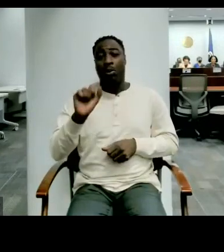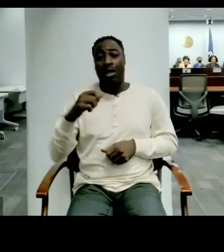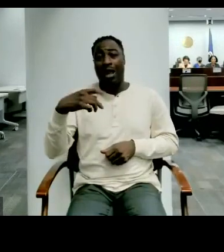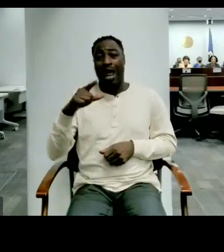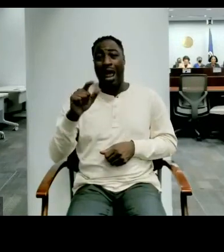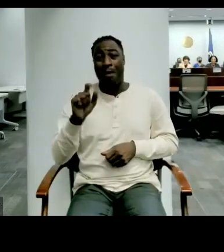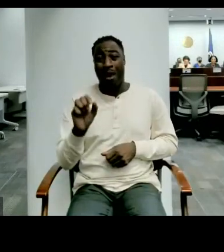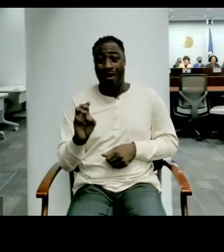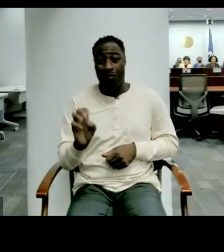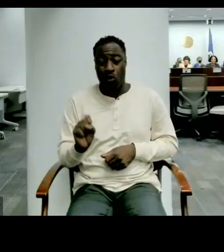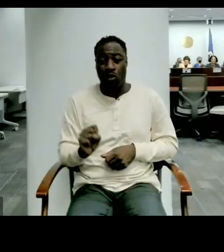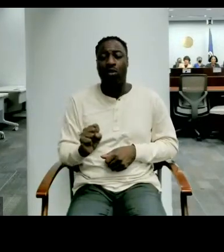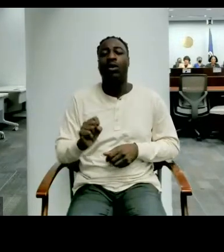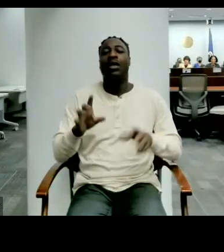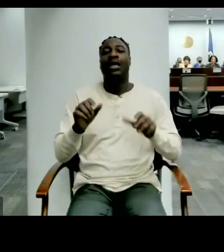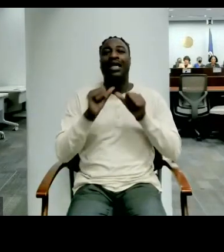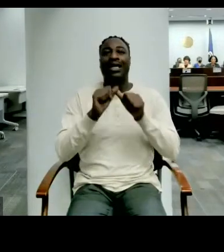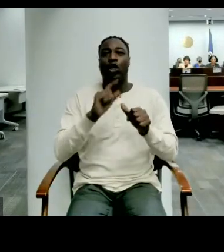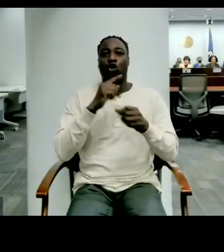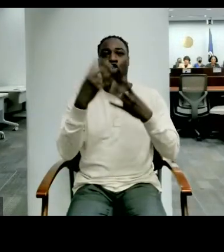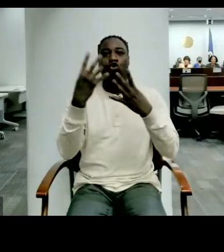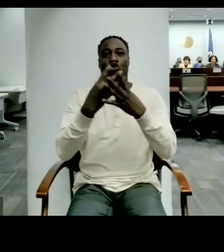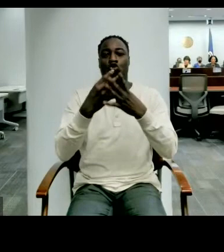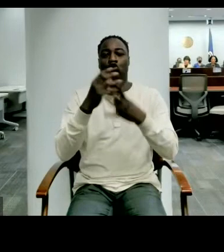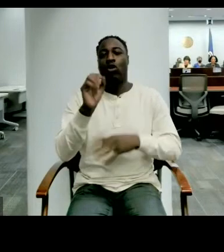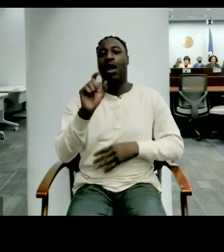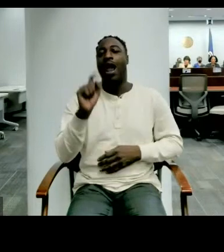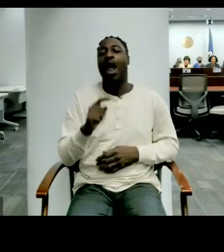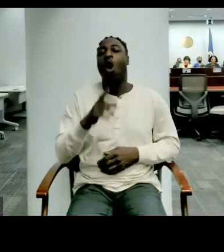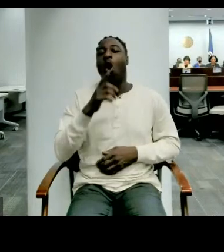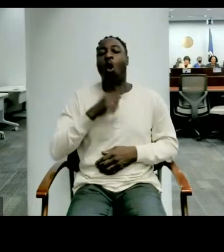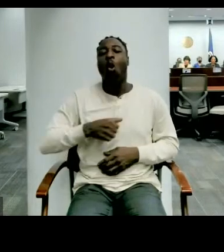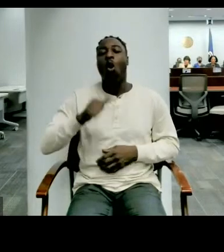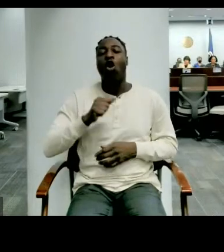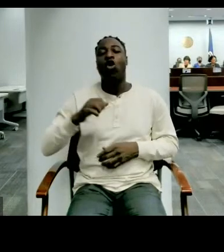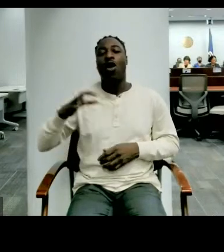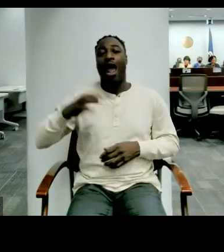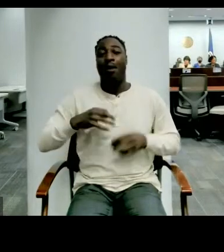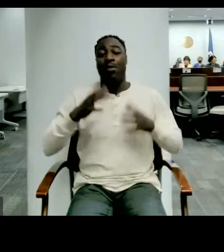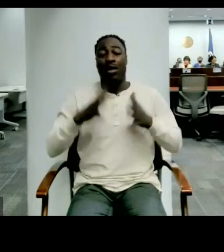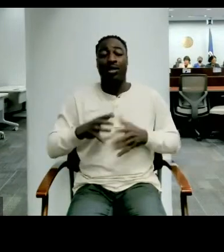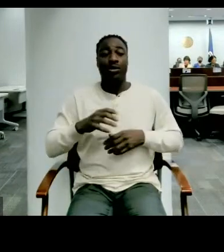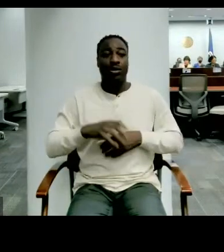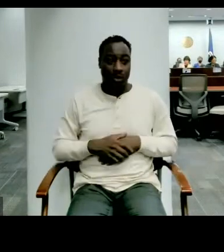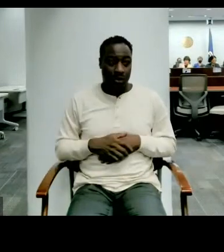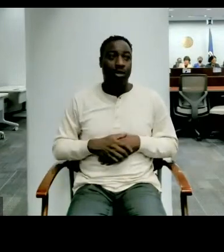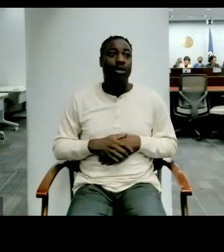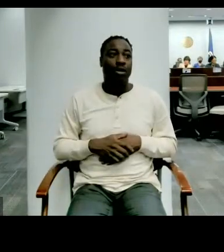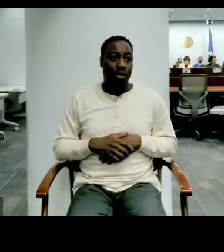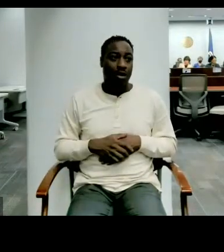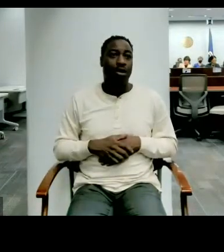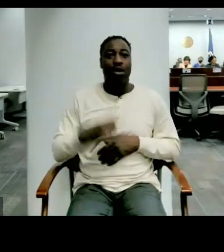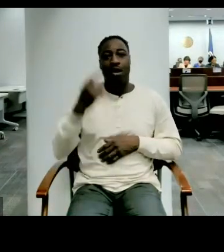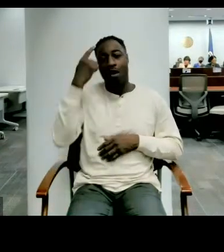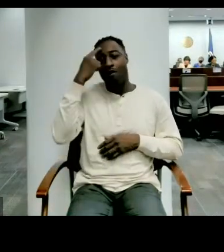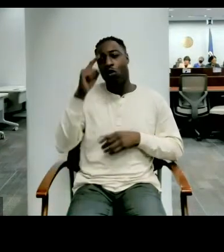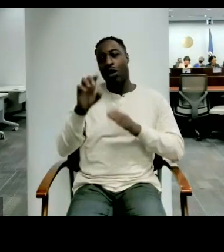to screen out older applicants and/or to allow employers to do so. For example, some require